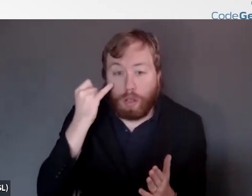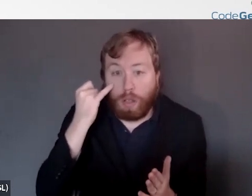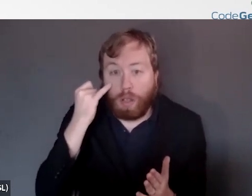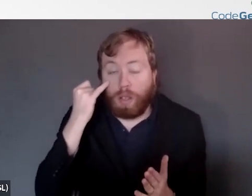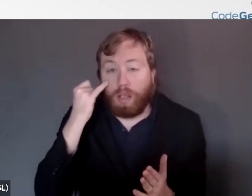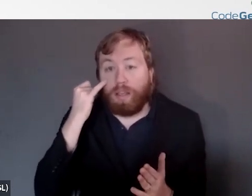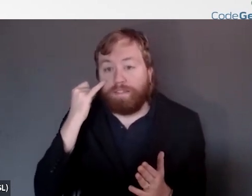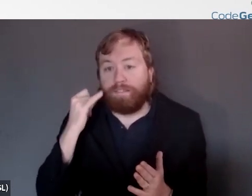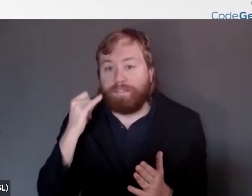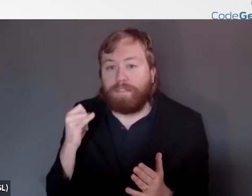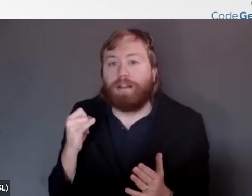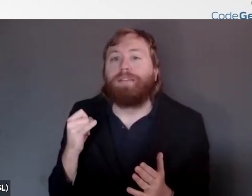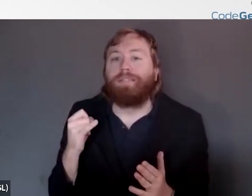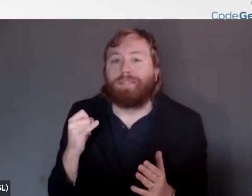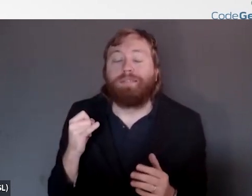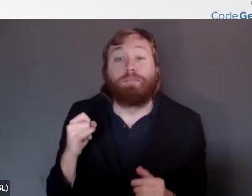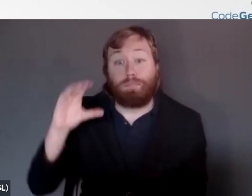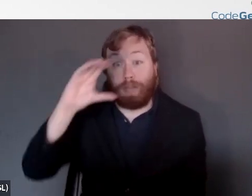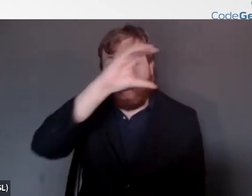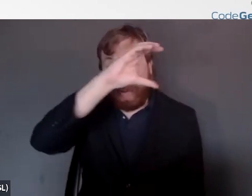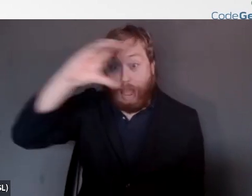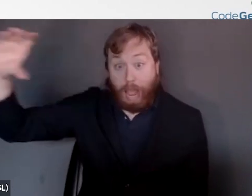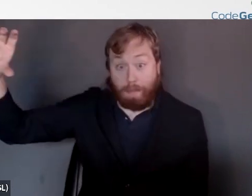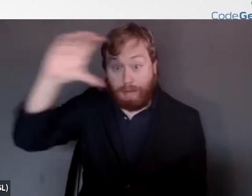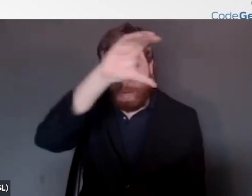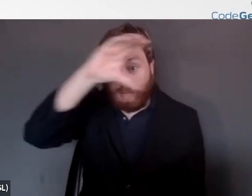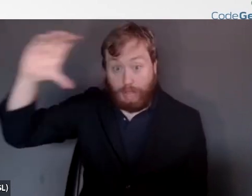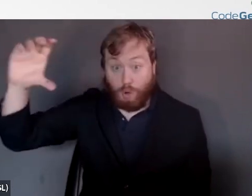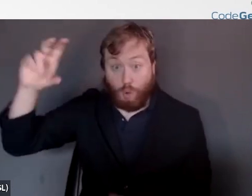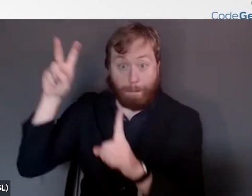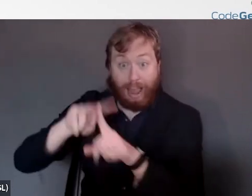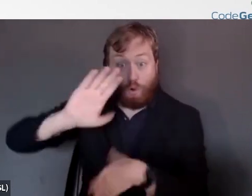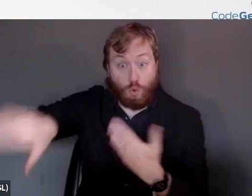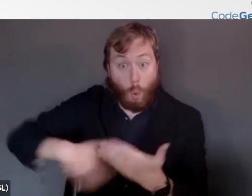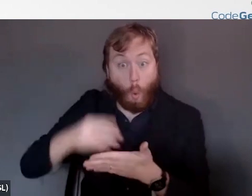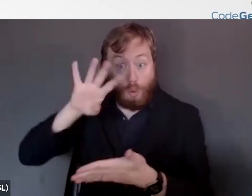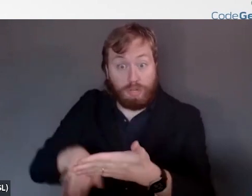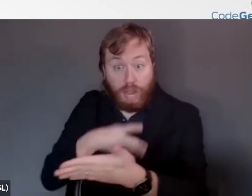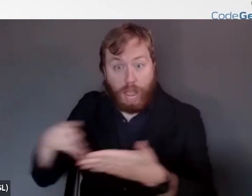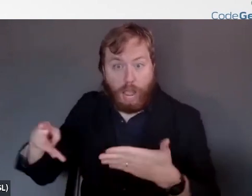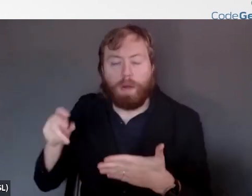where it's at the top of the table and it applies to everything underneath, or a row header where it's at the side of the table